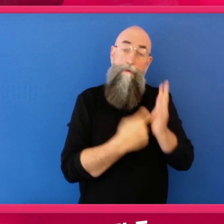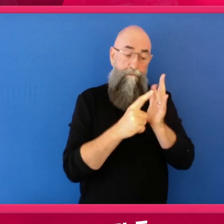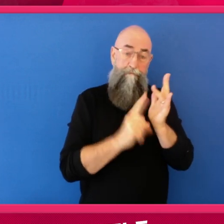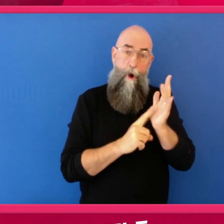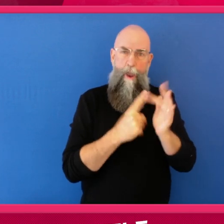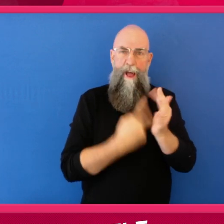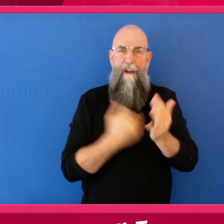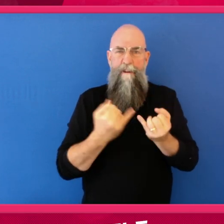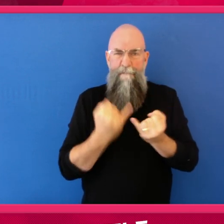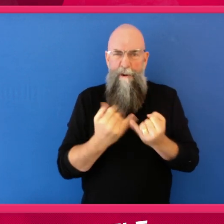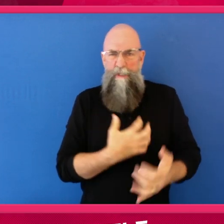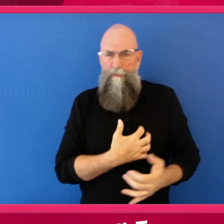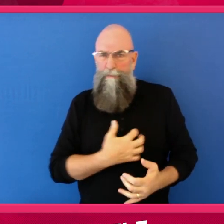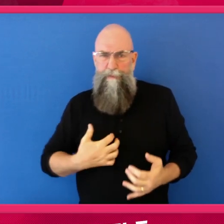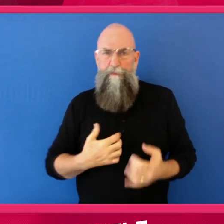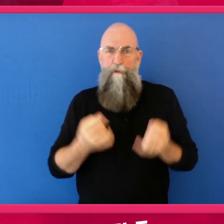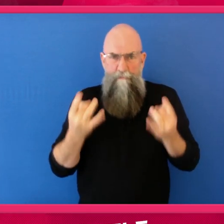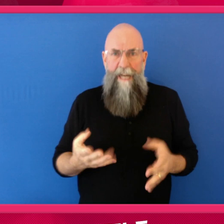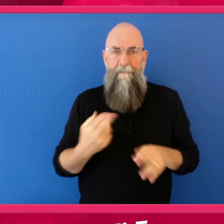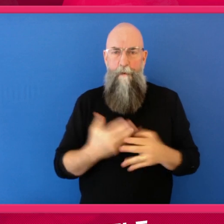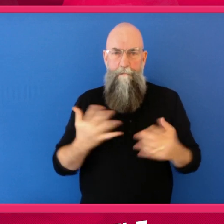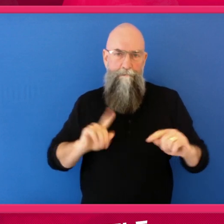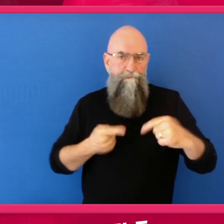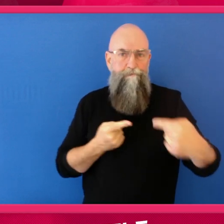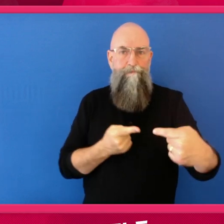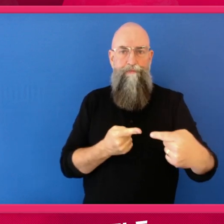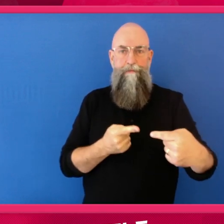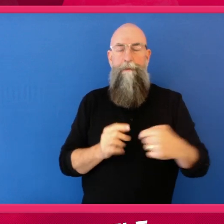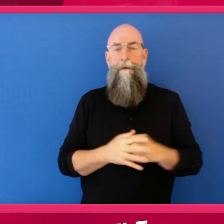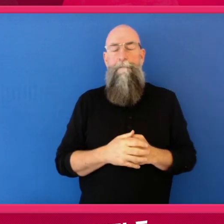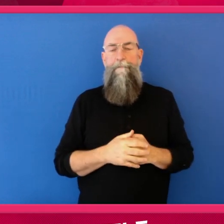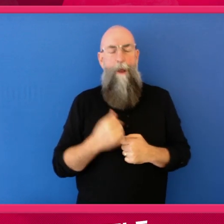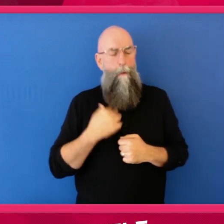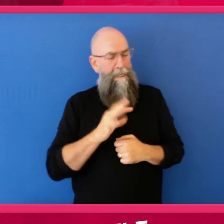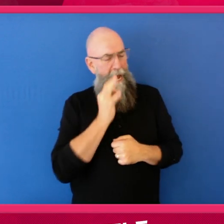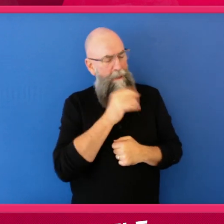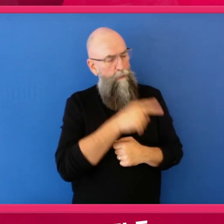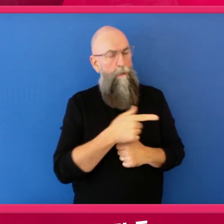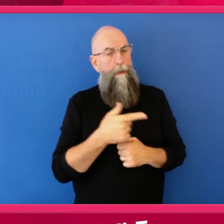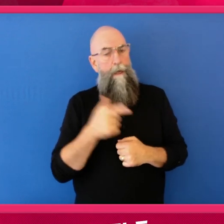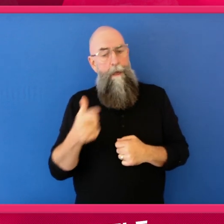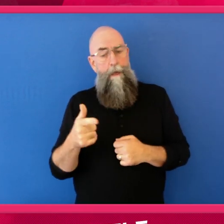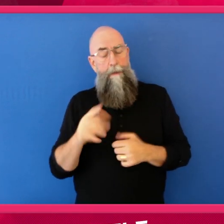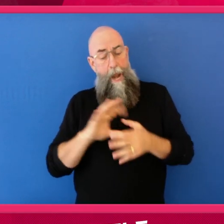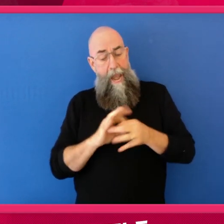Georgie Tunny: Question without notice. And I'm not sure about this. The relationship between the Olympic team and the Paralympic team, would the rollers be taking any kind